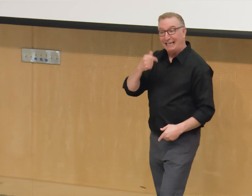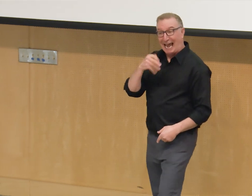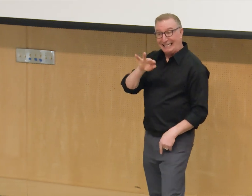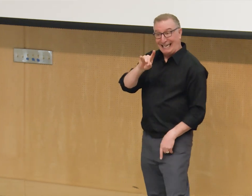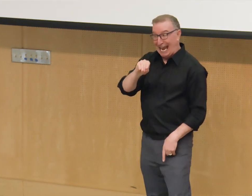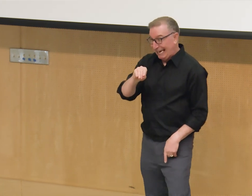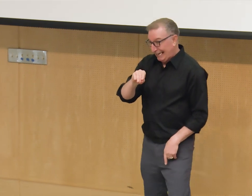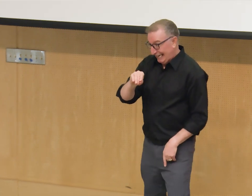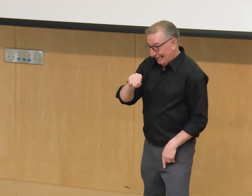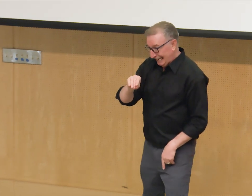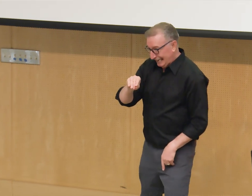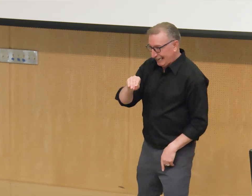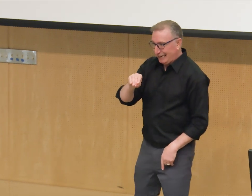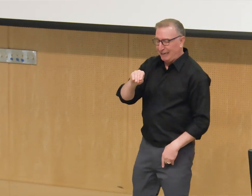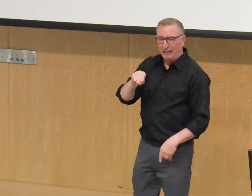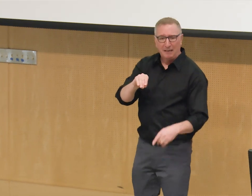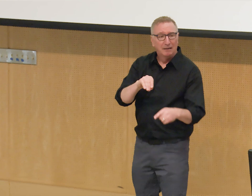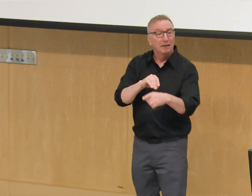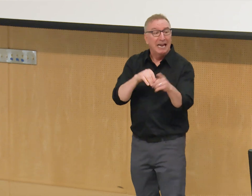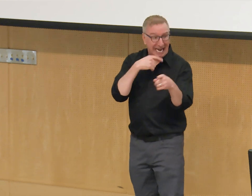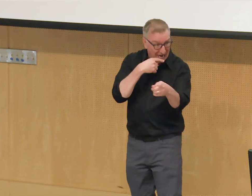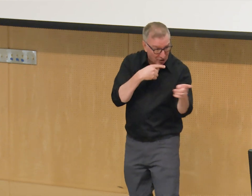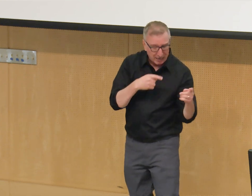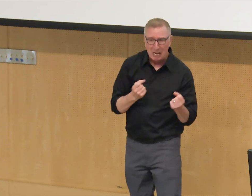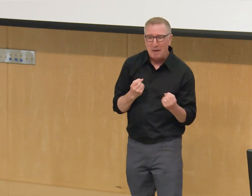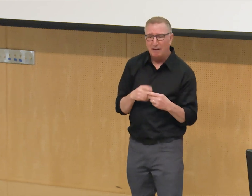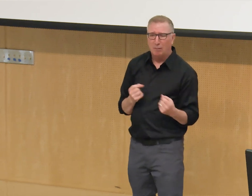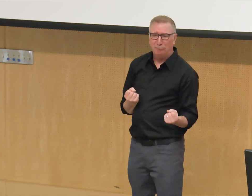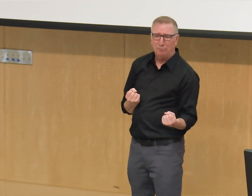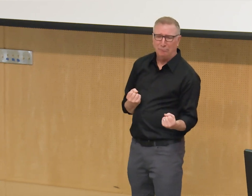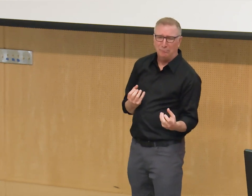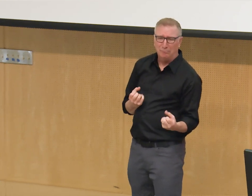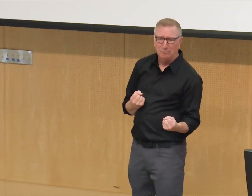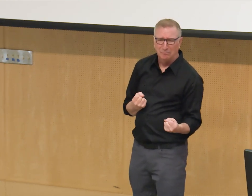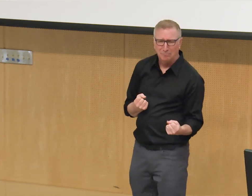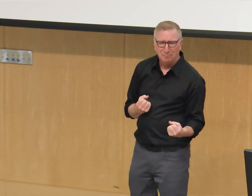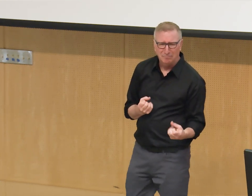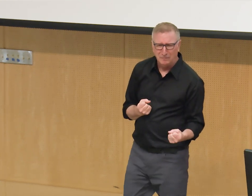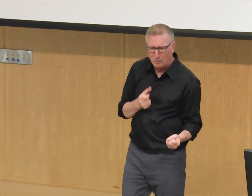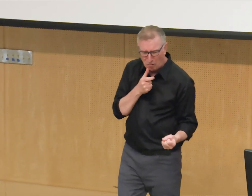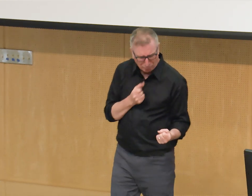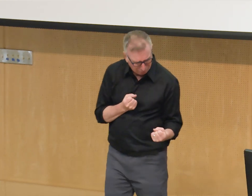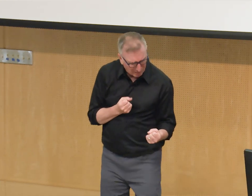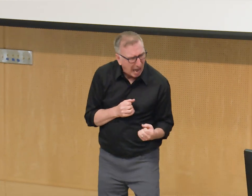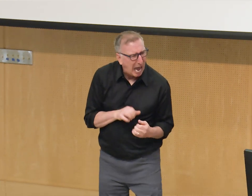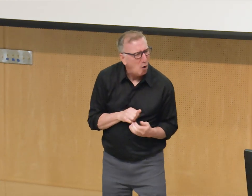who came to the BITP program in 1980. And so, all of those folks were hearing but could sign,